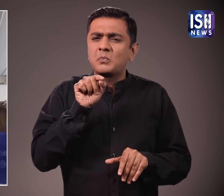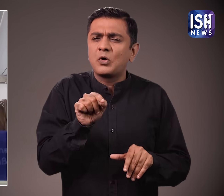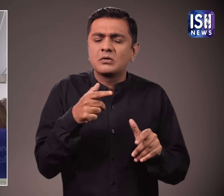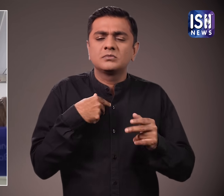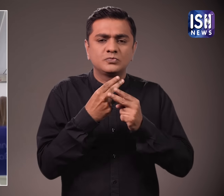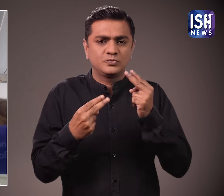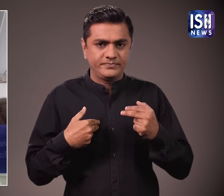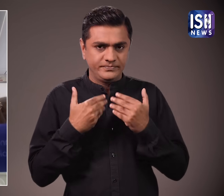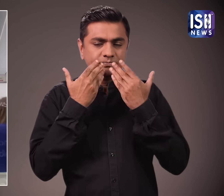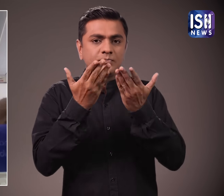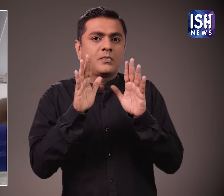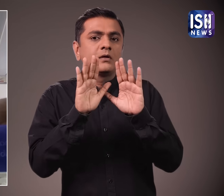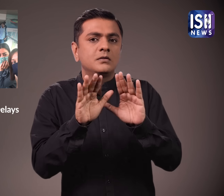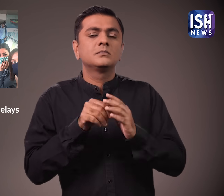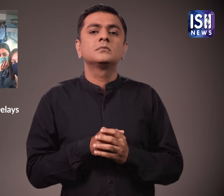Let me tell you the reason for the same.